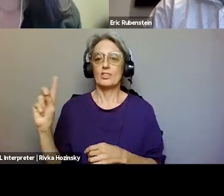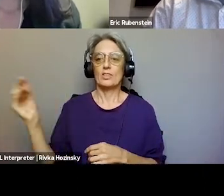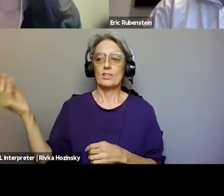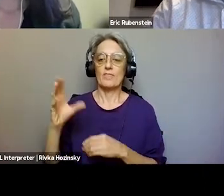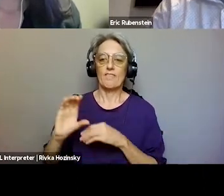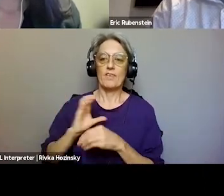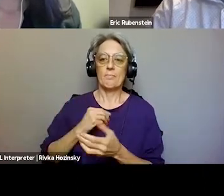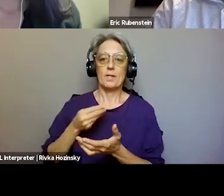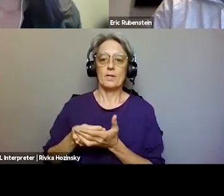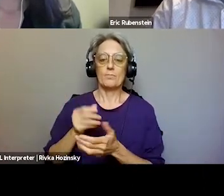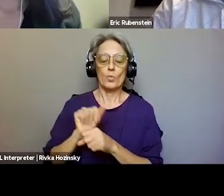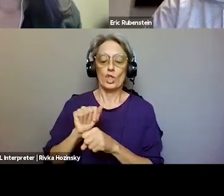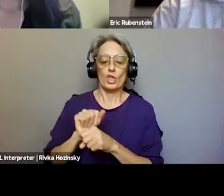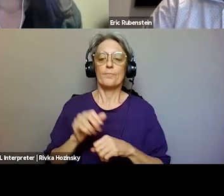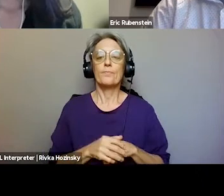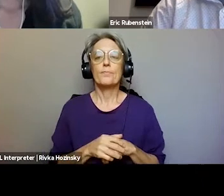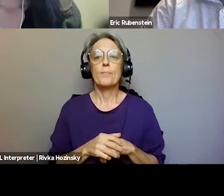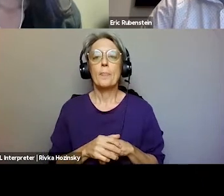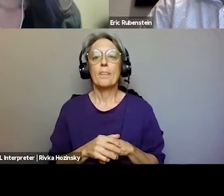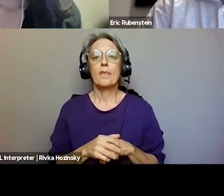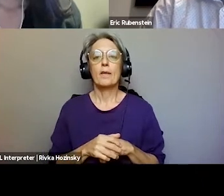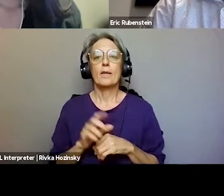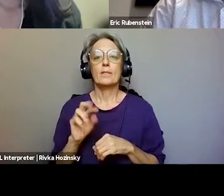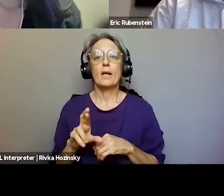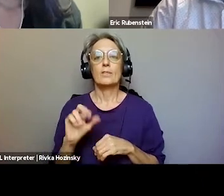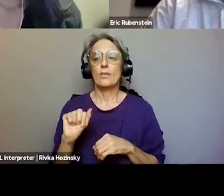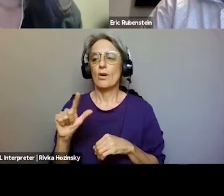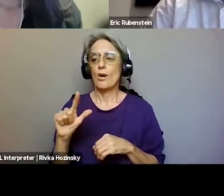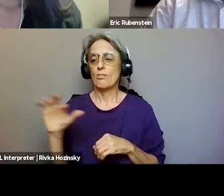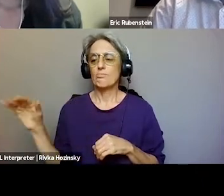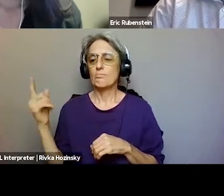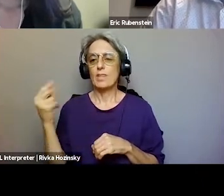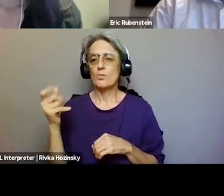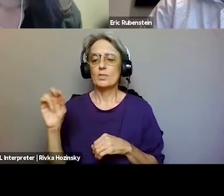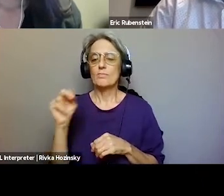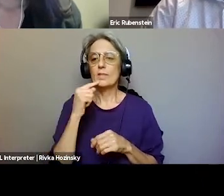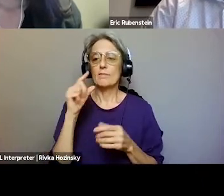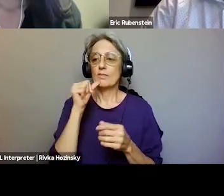and sort of to mirror what Dr. Alhusen said yesterday, because of the wide heterogeneity